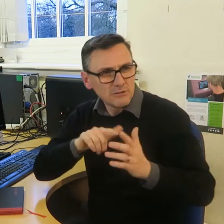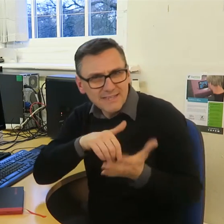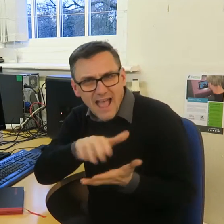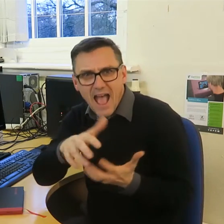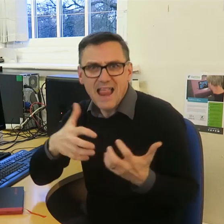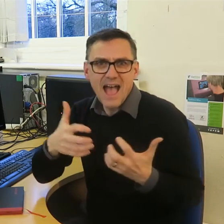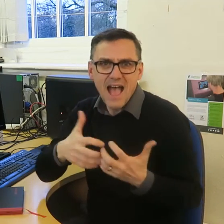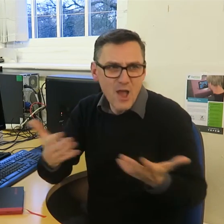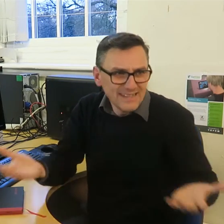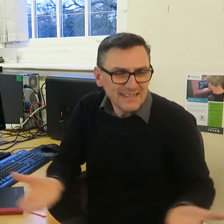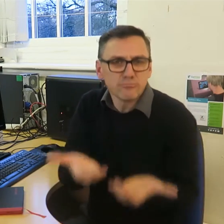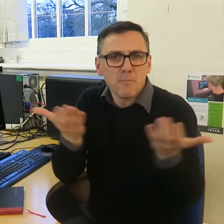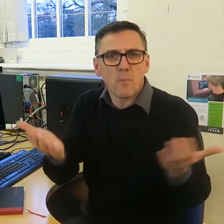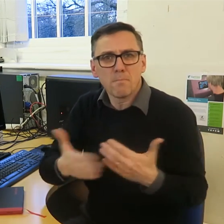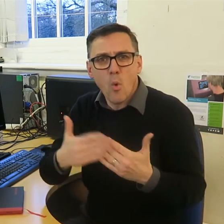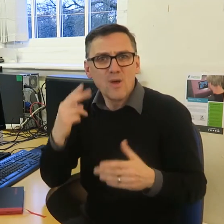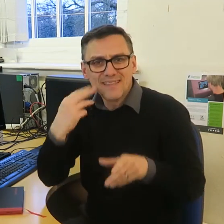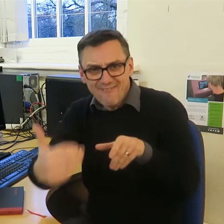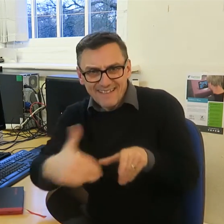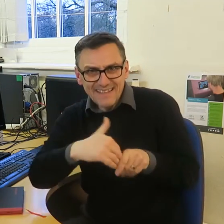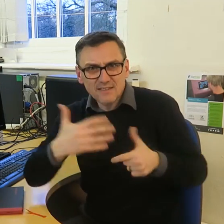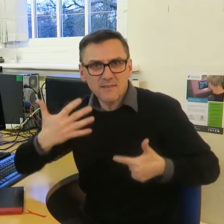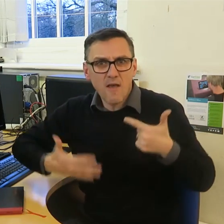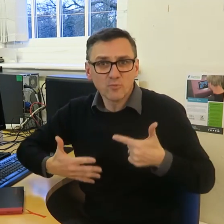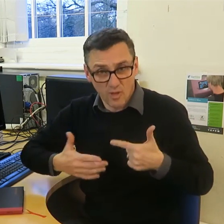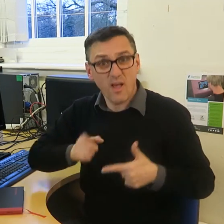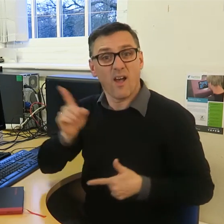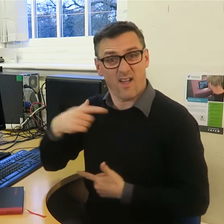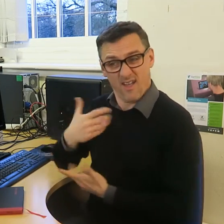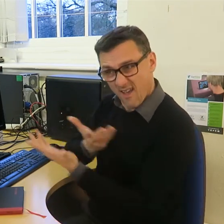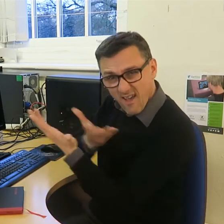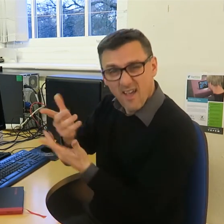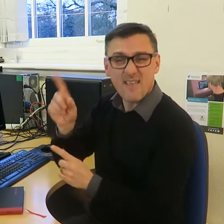If, for example, I'm struggling with sales or with promoting SignVideo's services to Deaf people, I would meet or have a remote conversation with them for advice.